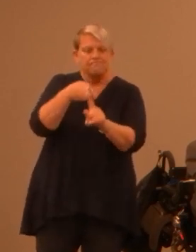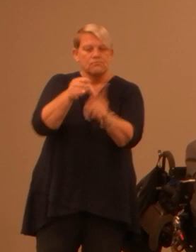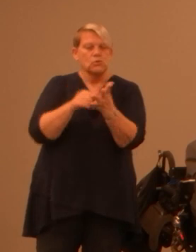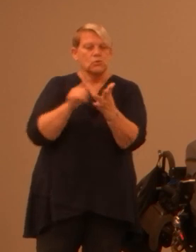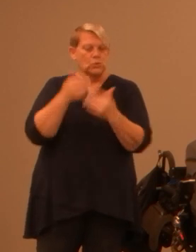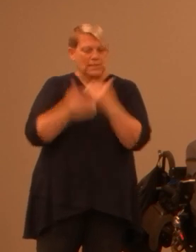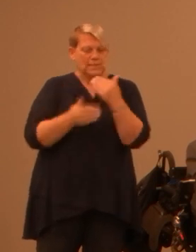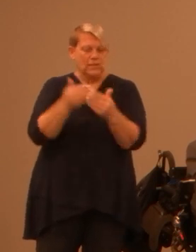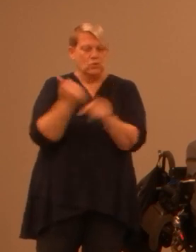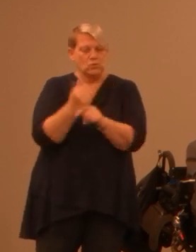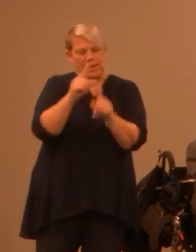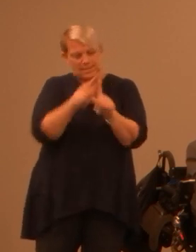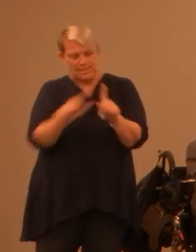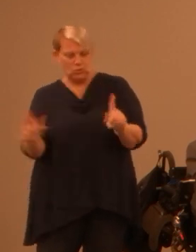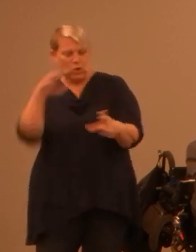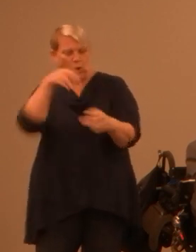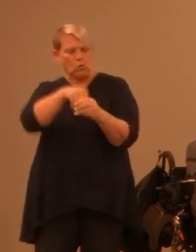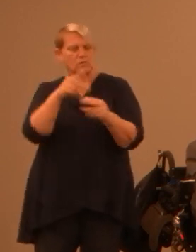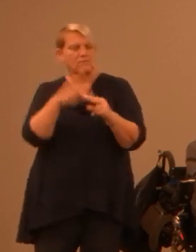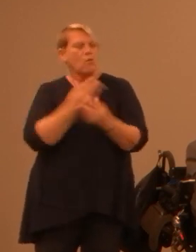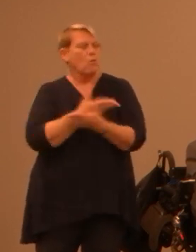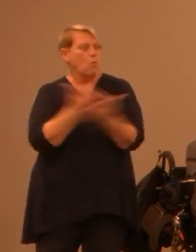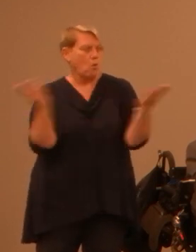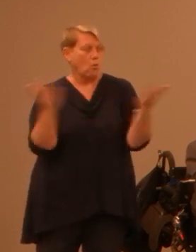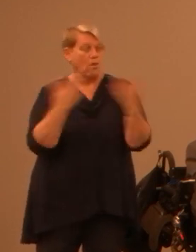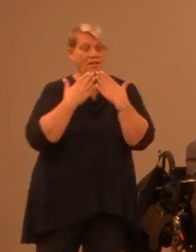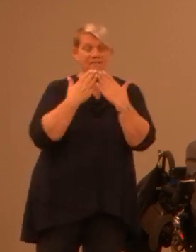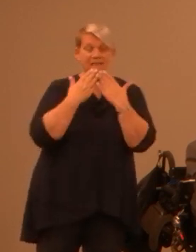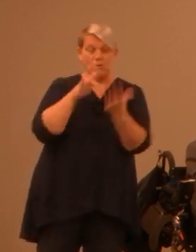digital space inclusive for everyone. Thank you to the Centre for Accessibility